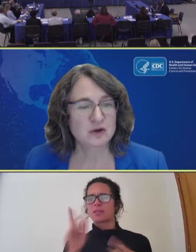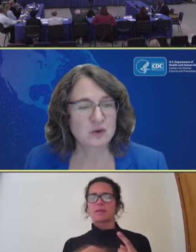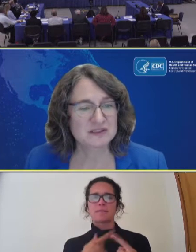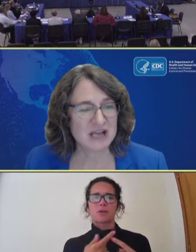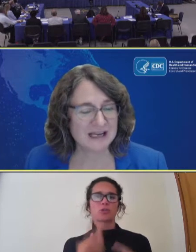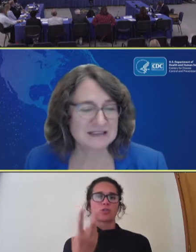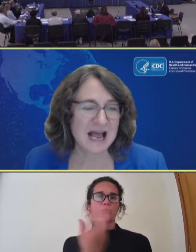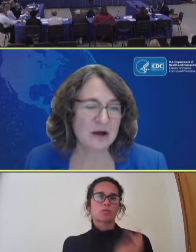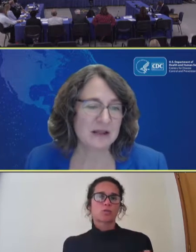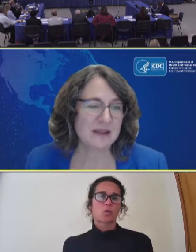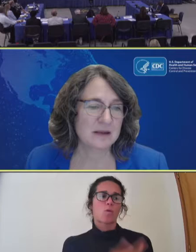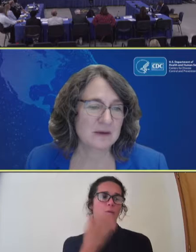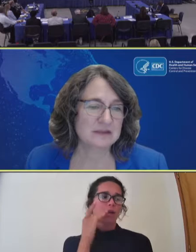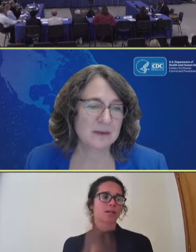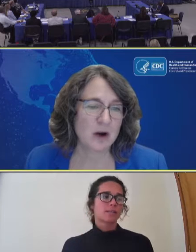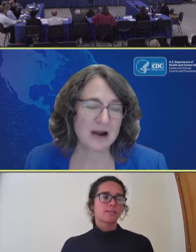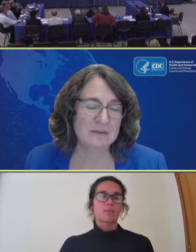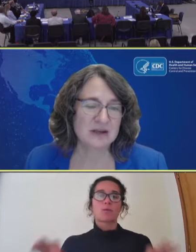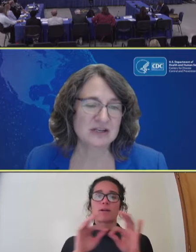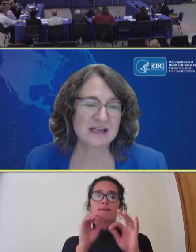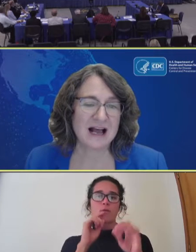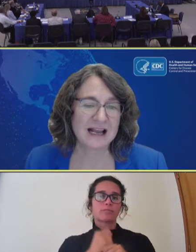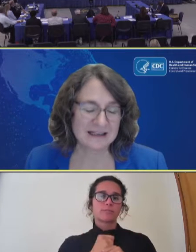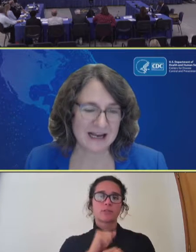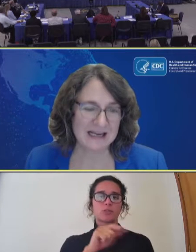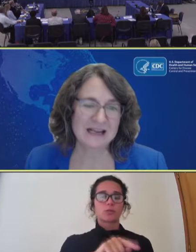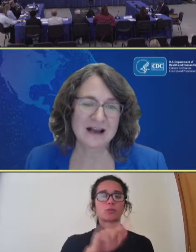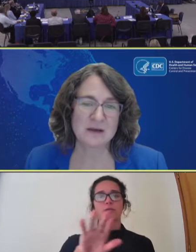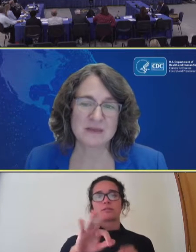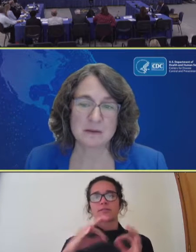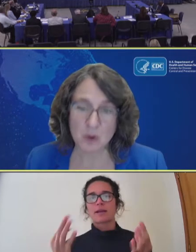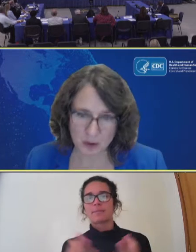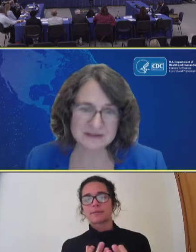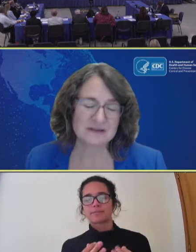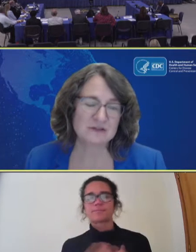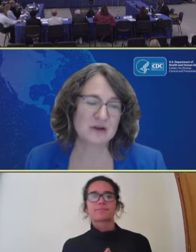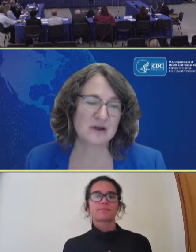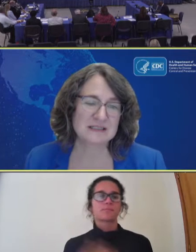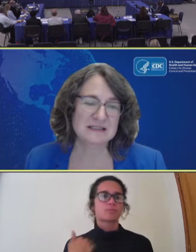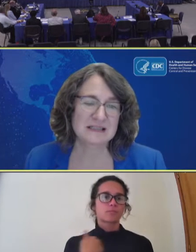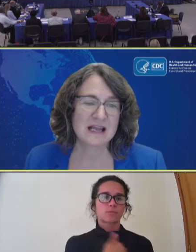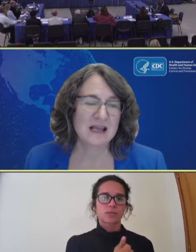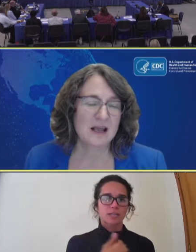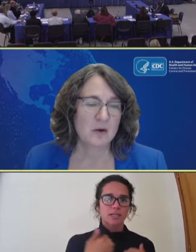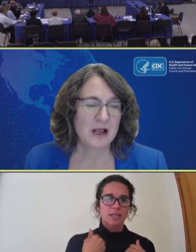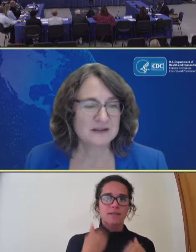got new science out in the MMWR. I mentioned highlighting the importance of two doses. We